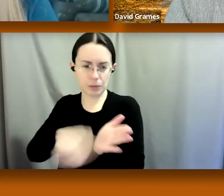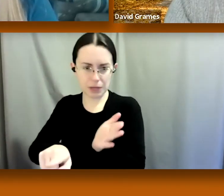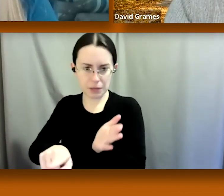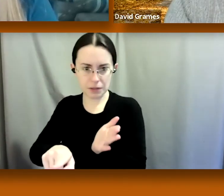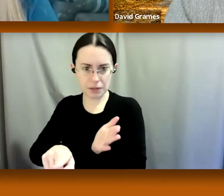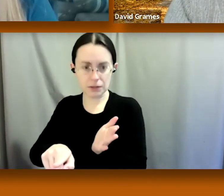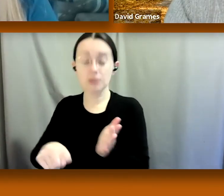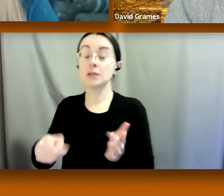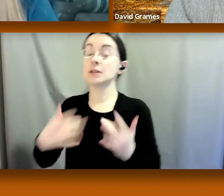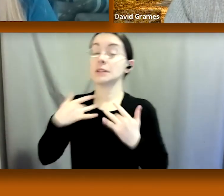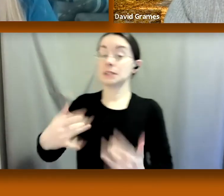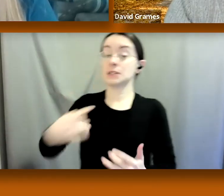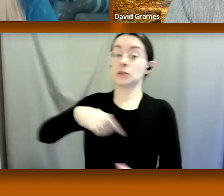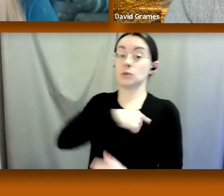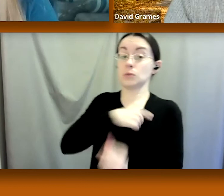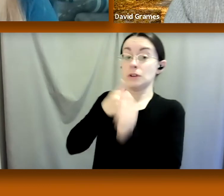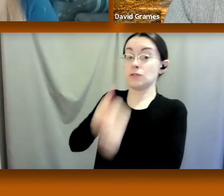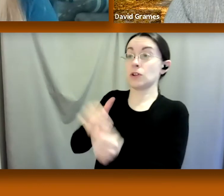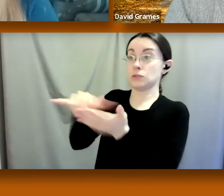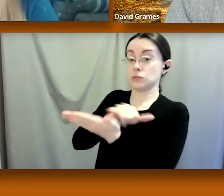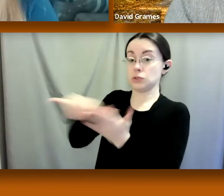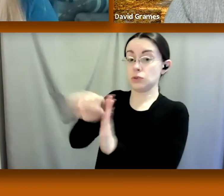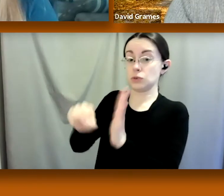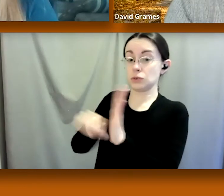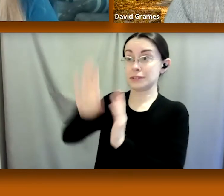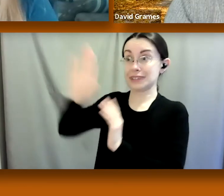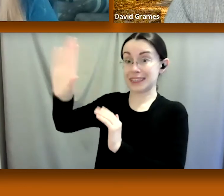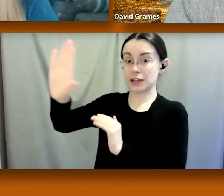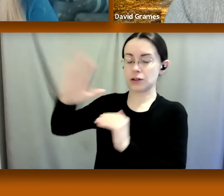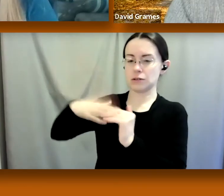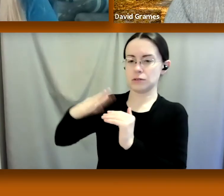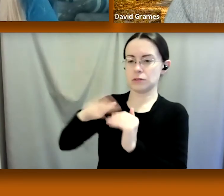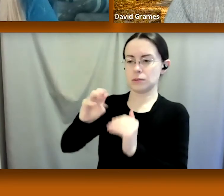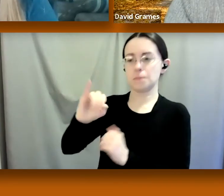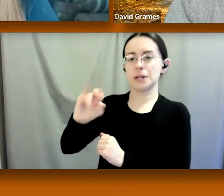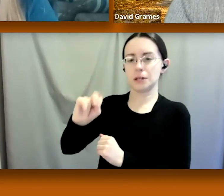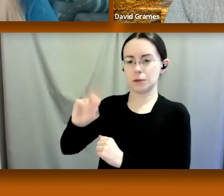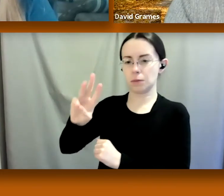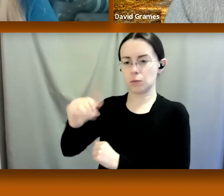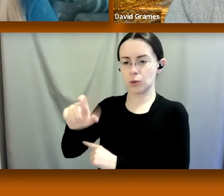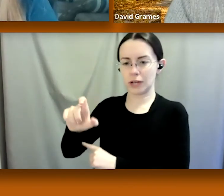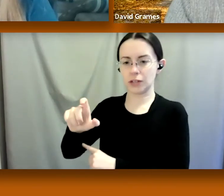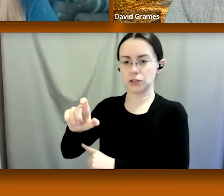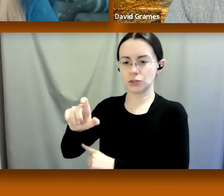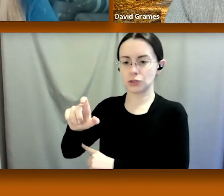the New York State minimum wage. And if you put an hourly amount